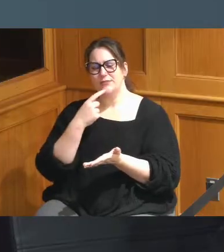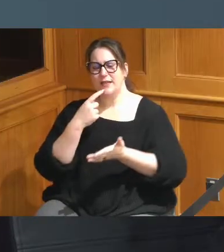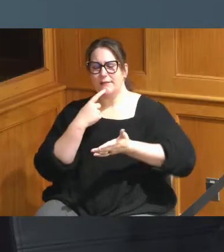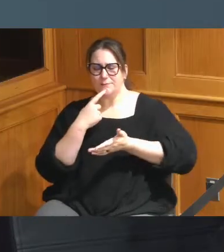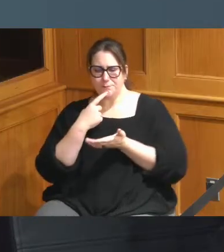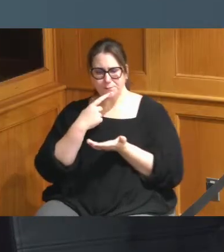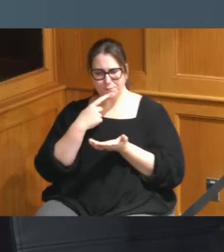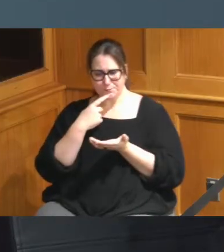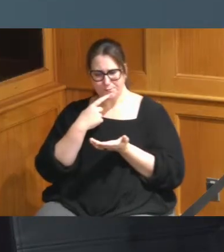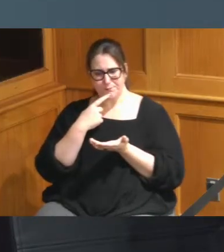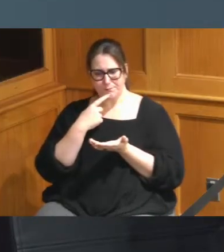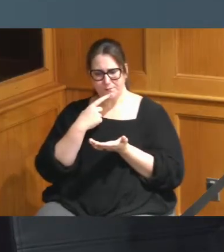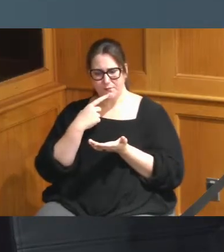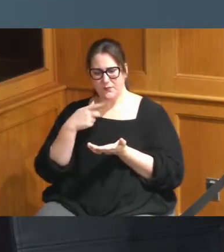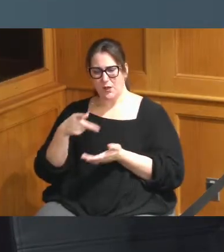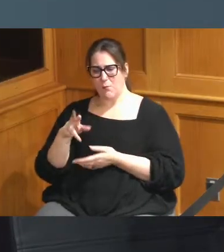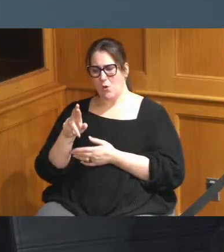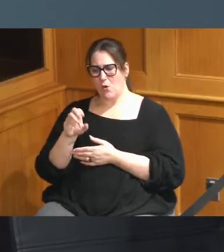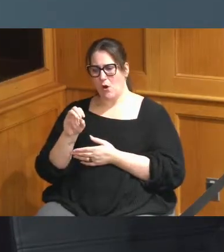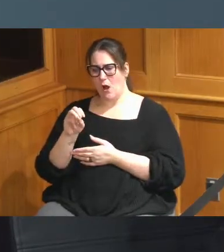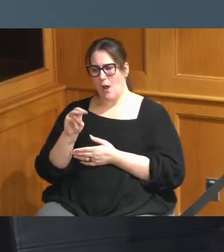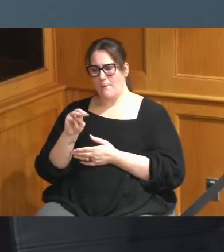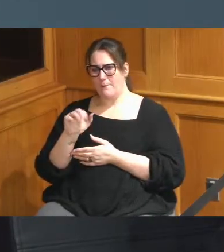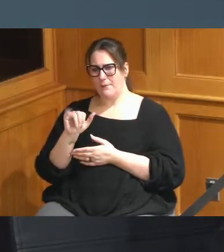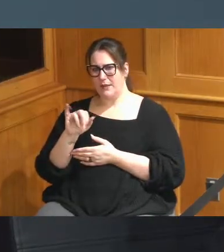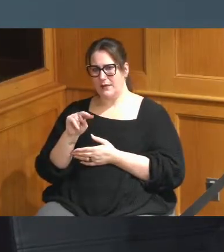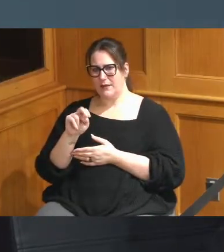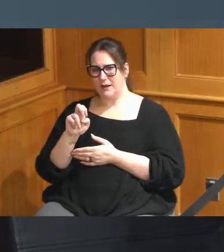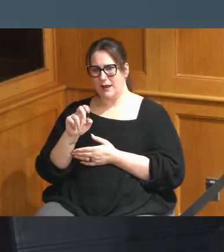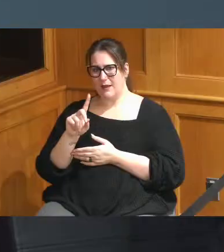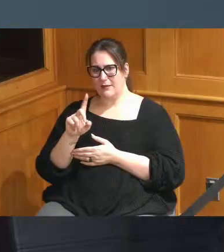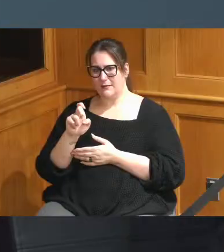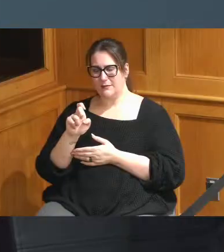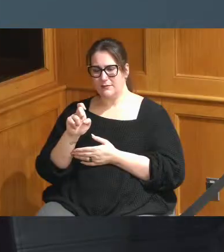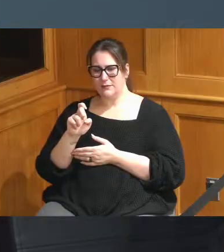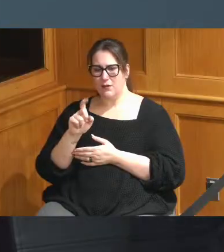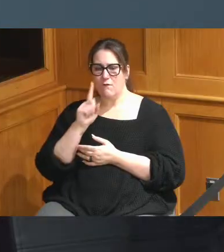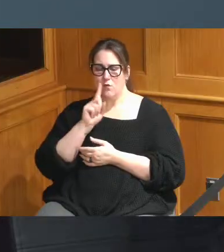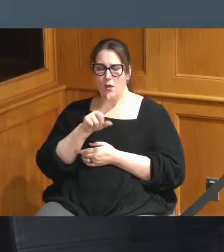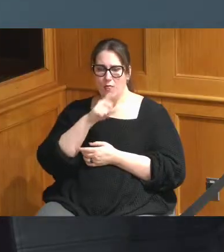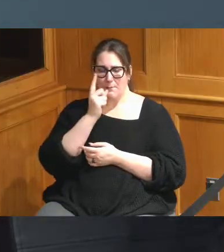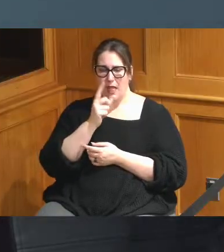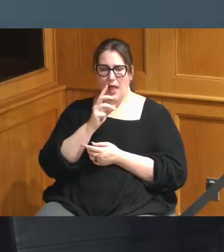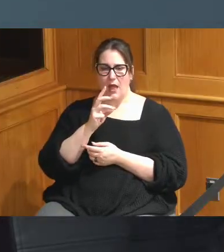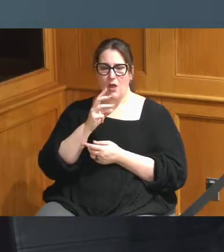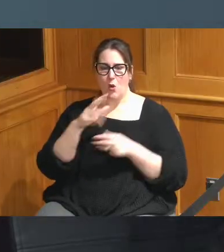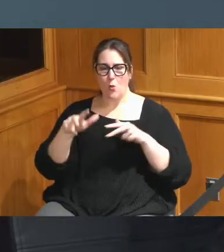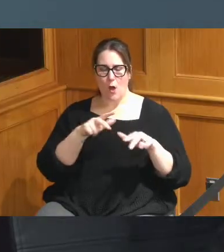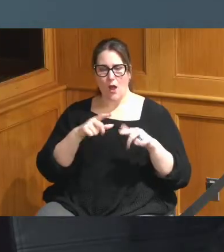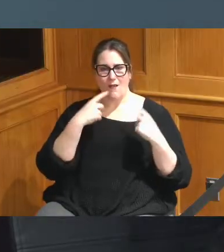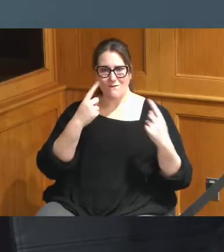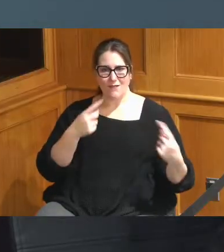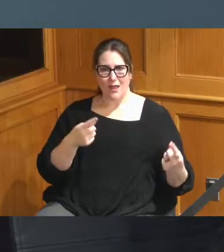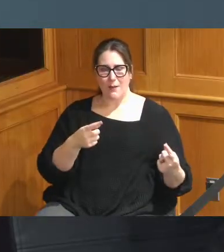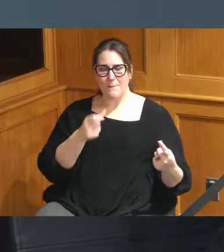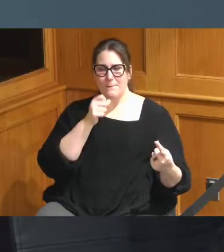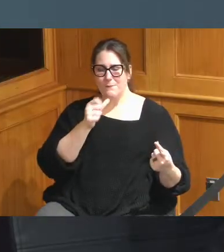the prominade to the Black Walk of Fame. Yes. And then on 19 it doesn't transition over on the map.